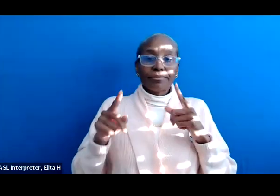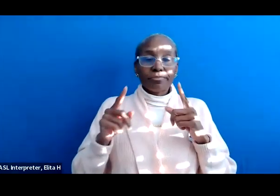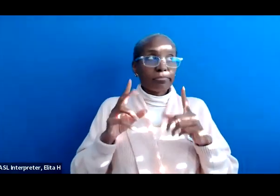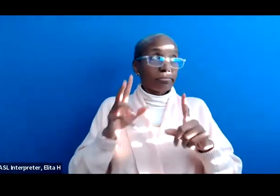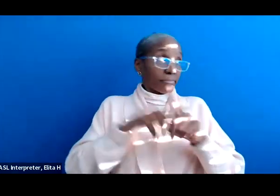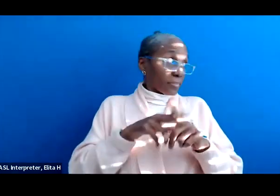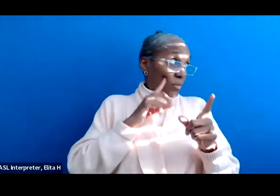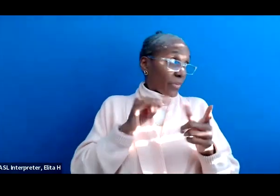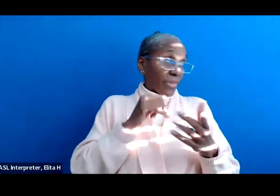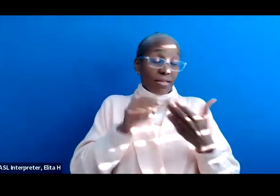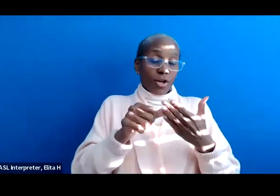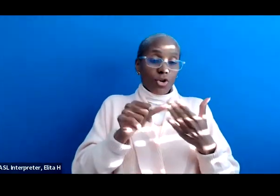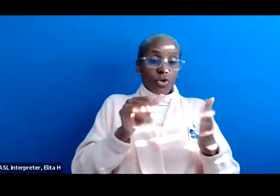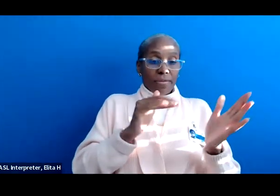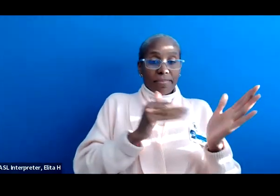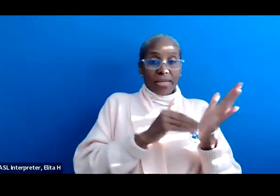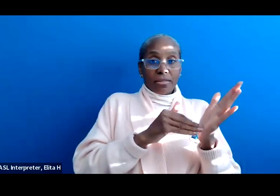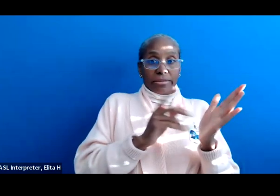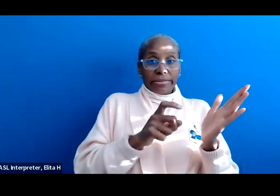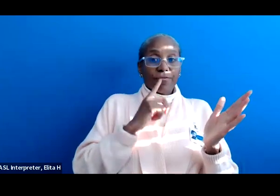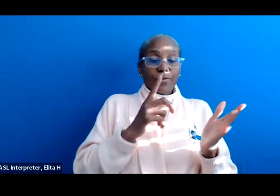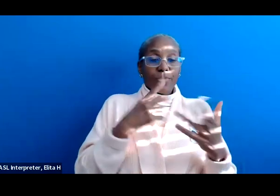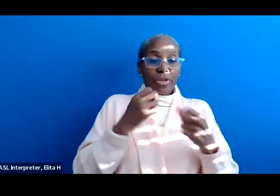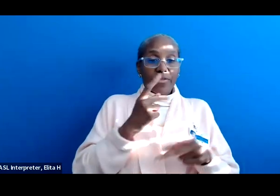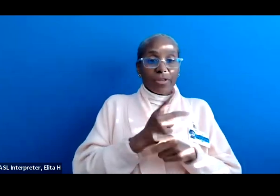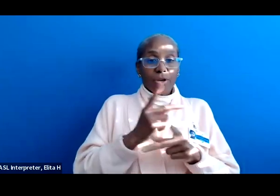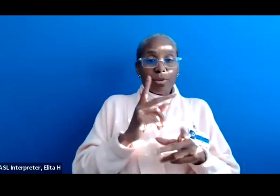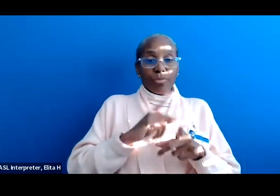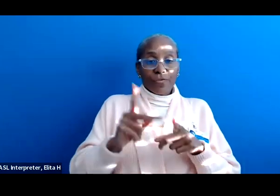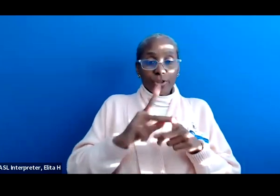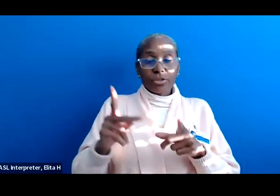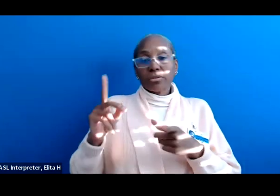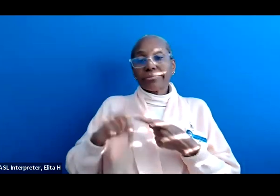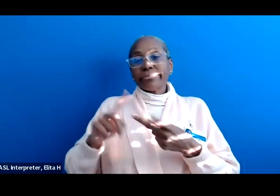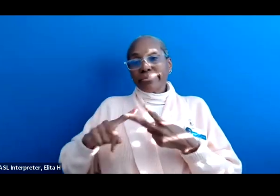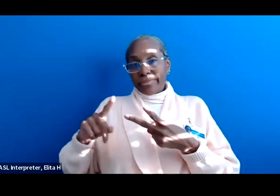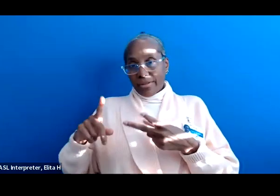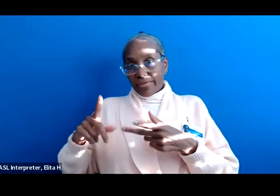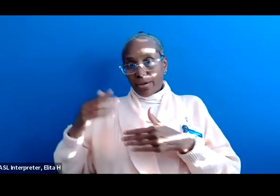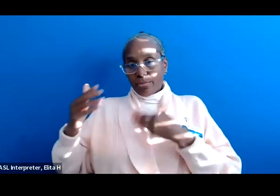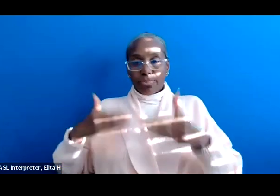with that letter of medical necessity from your healthcare professional. You've got to go through that process with that letter.